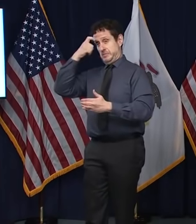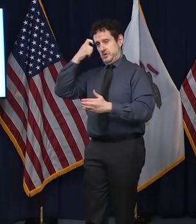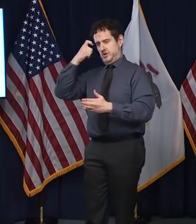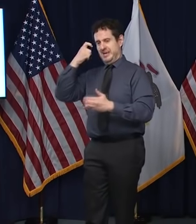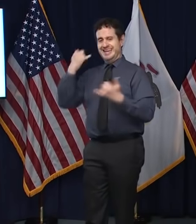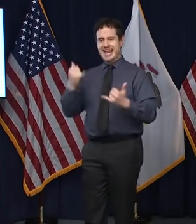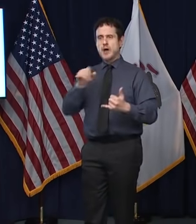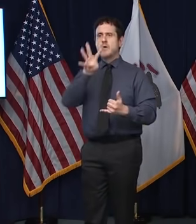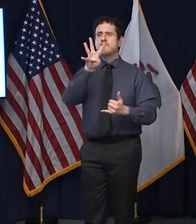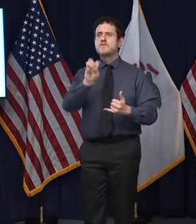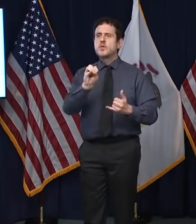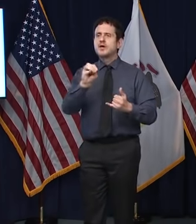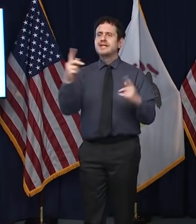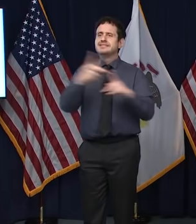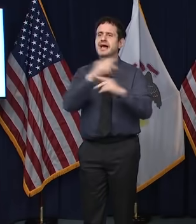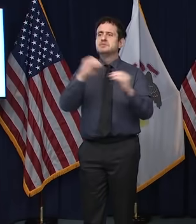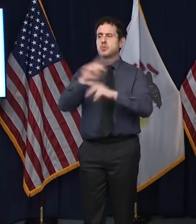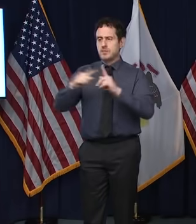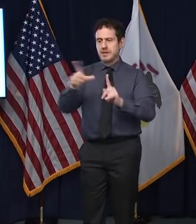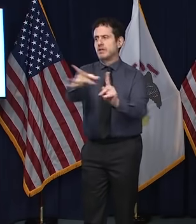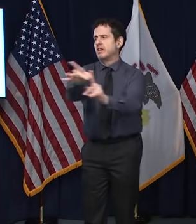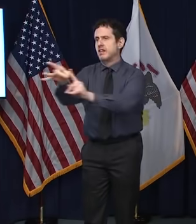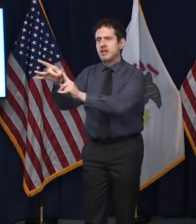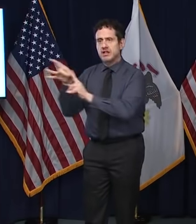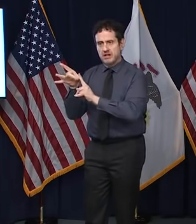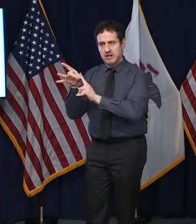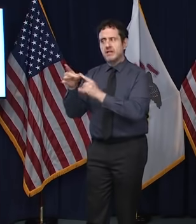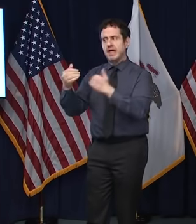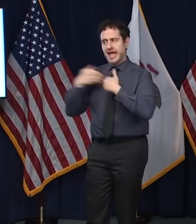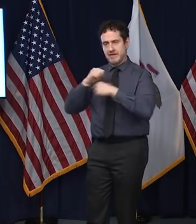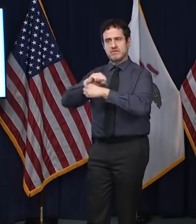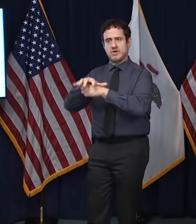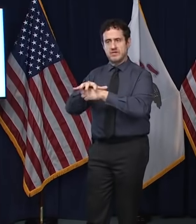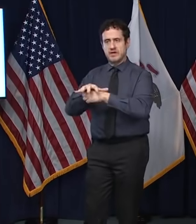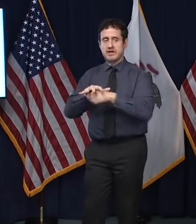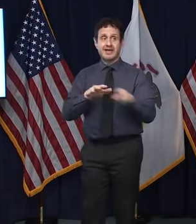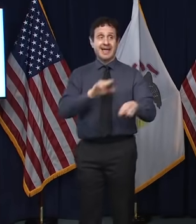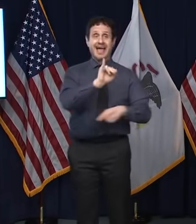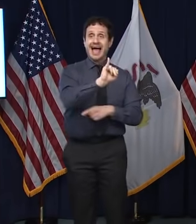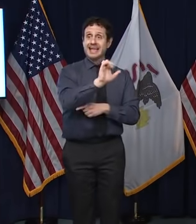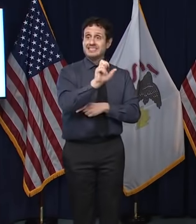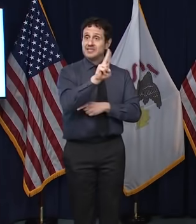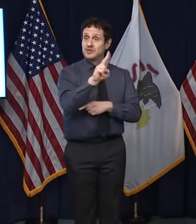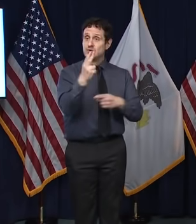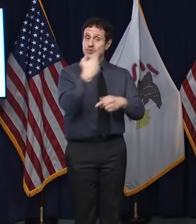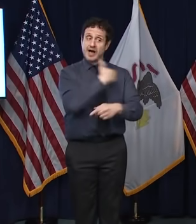than the low that we